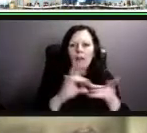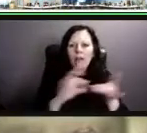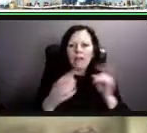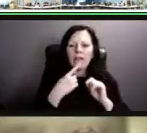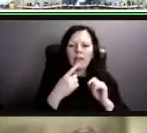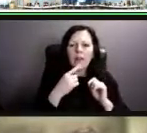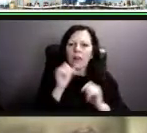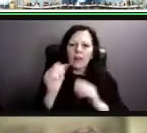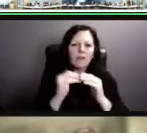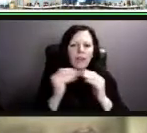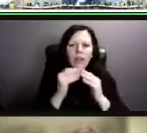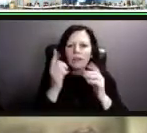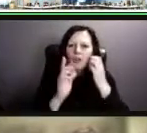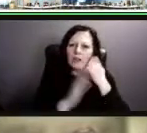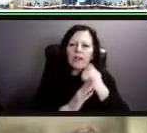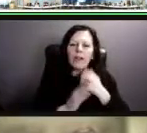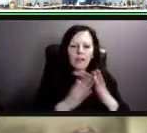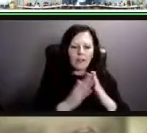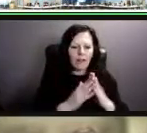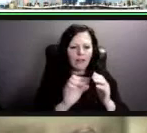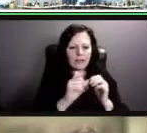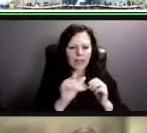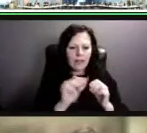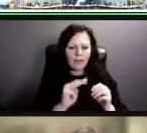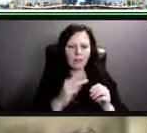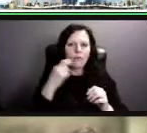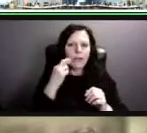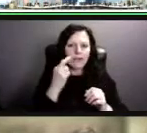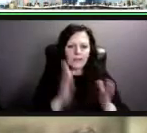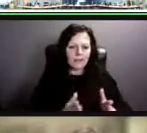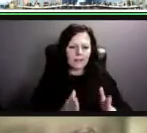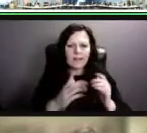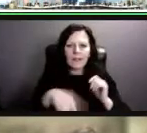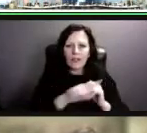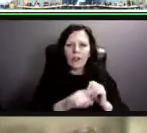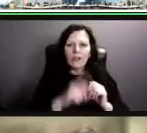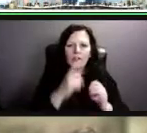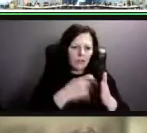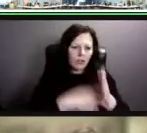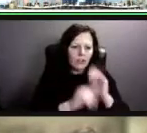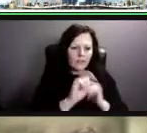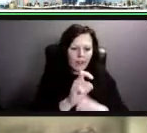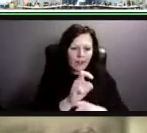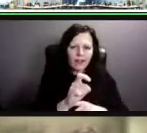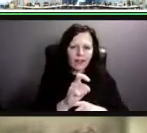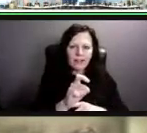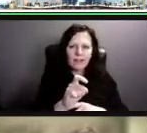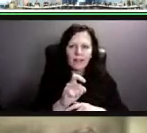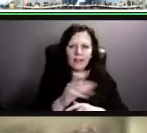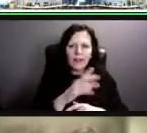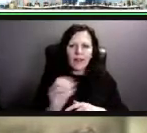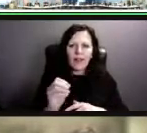TIME WE WERE HAVING THIS CONVERSATION WAS THAT FOLKS